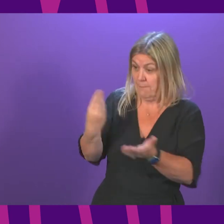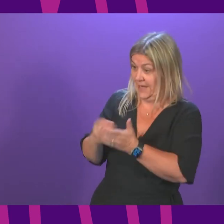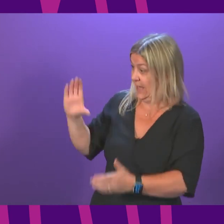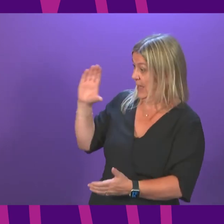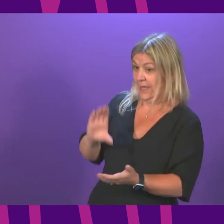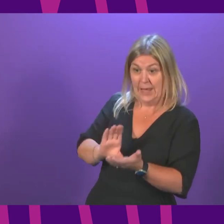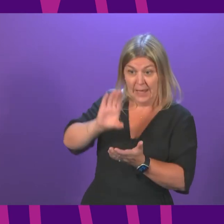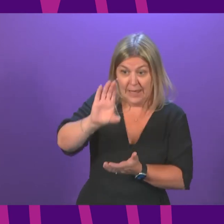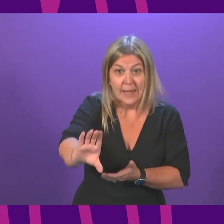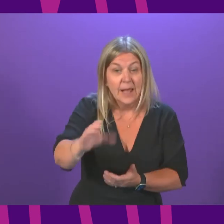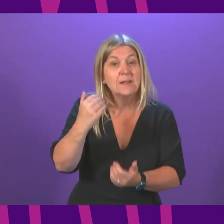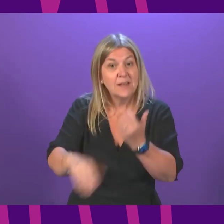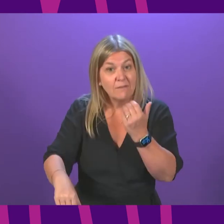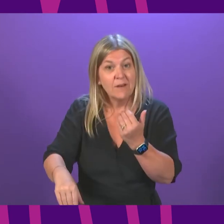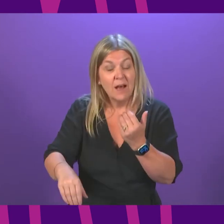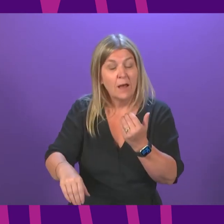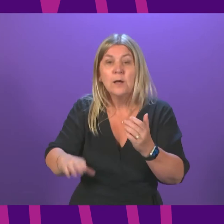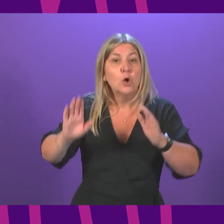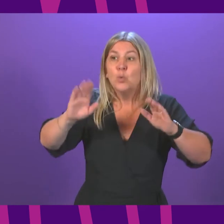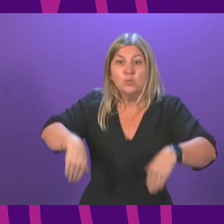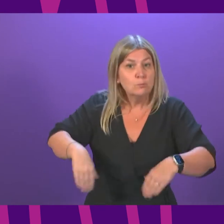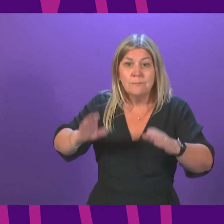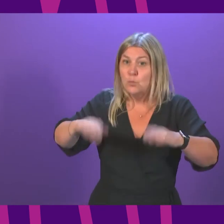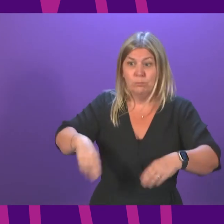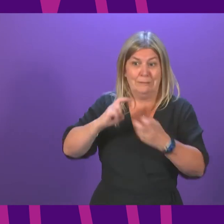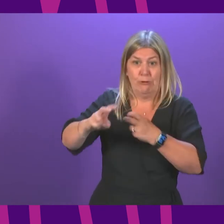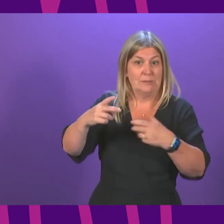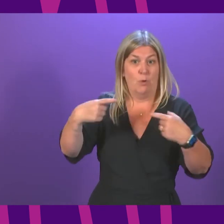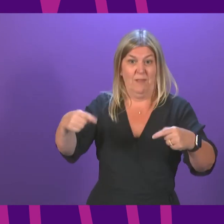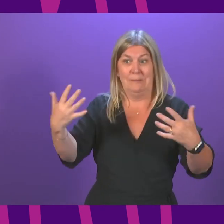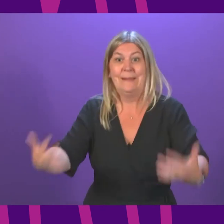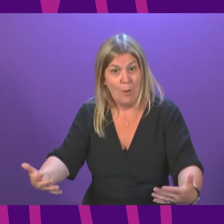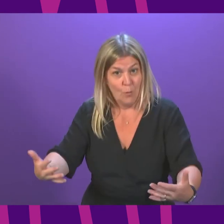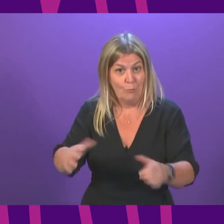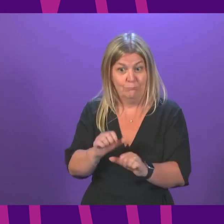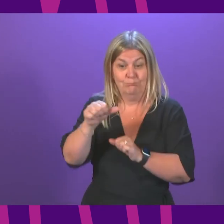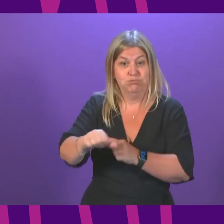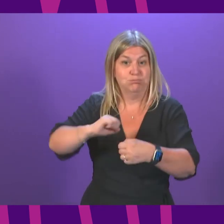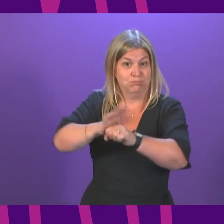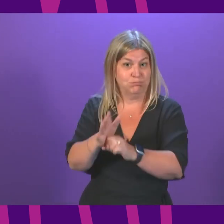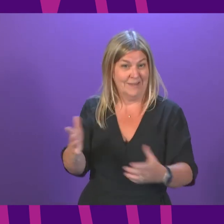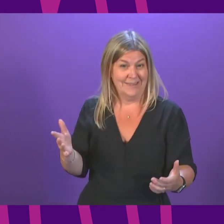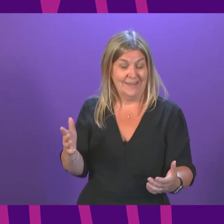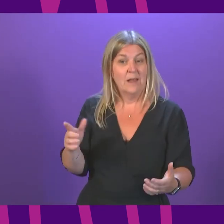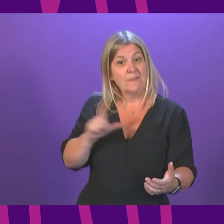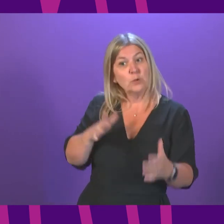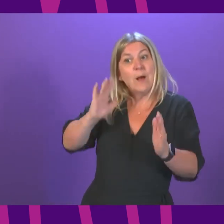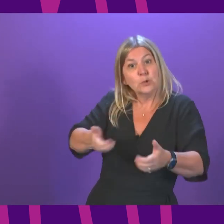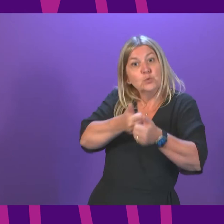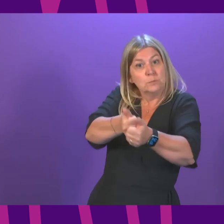to us in the post-pandemic situation. It is as simple as that. Those were emergency distributions